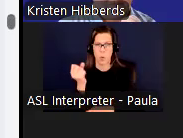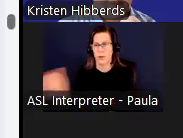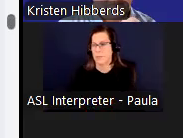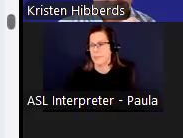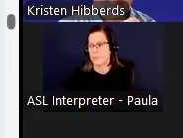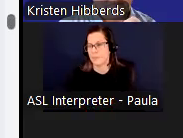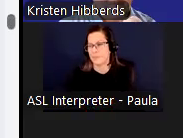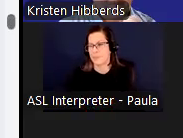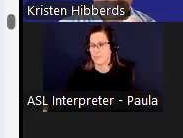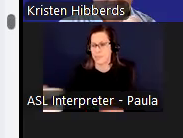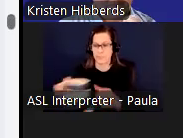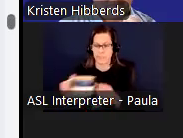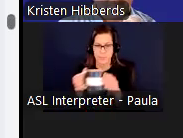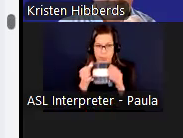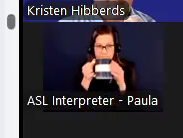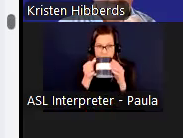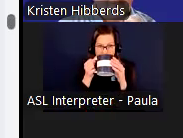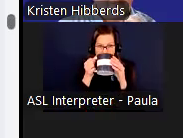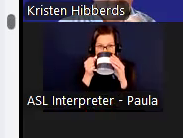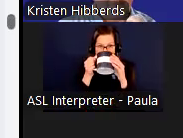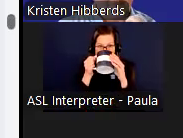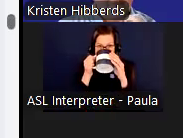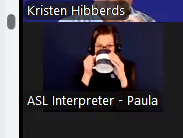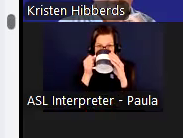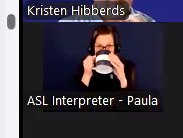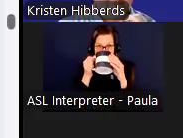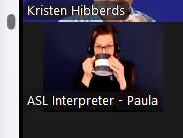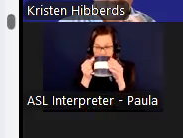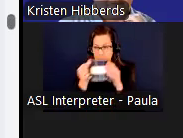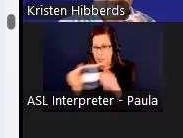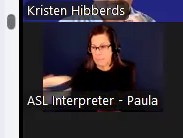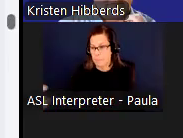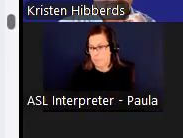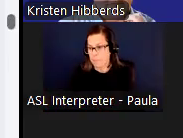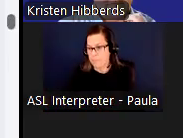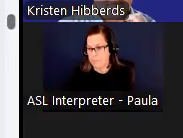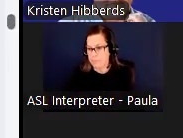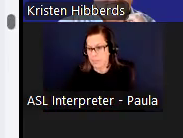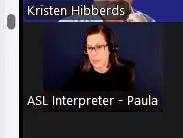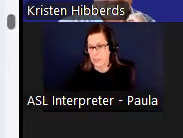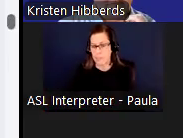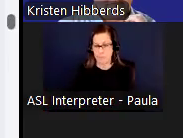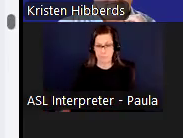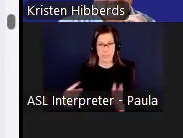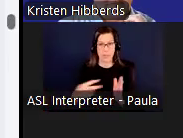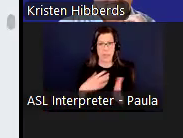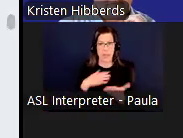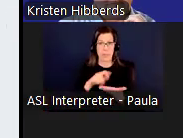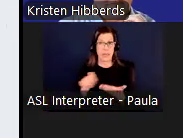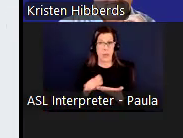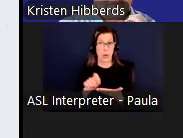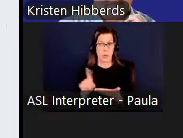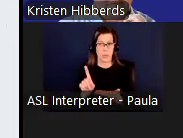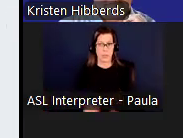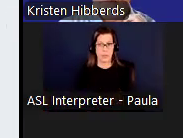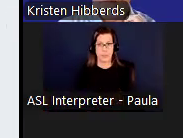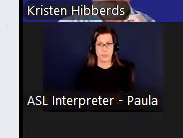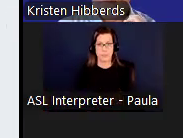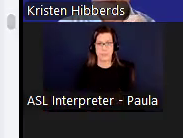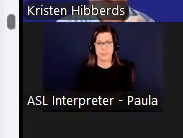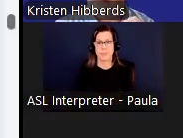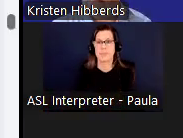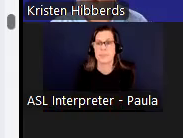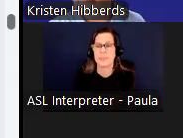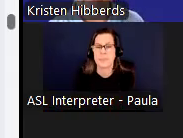It's about this section where Let me look at my notes, page 34.